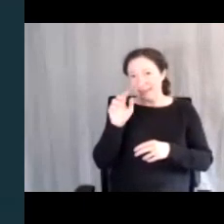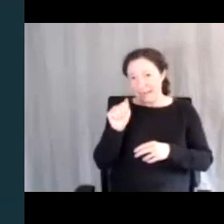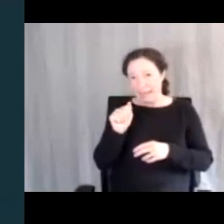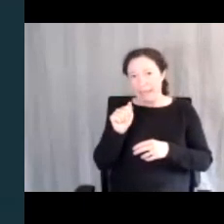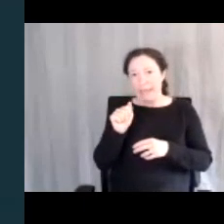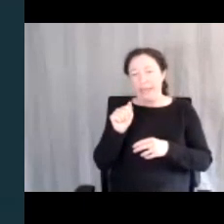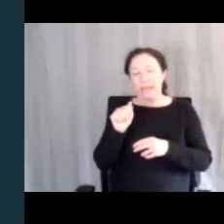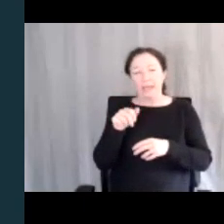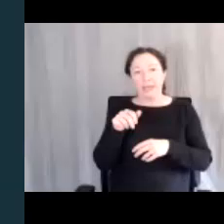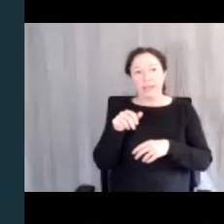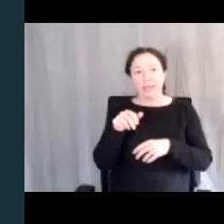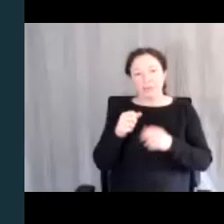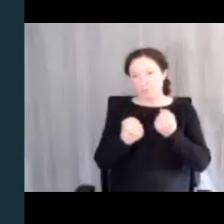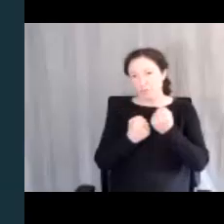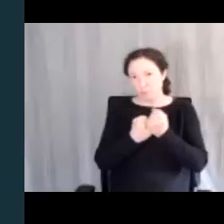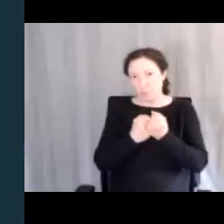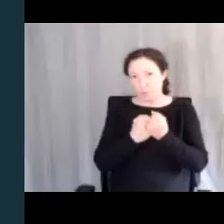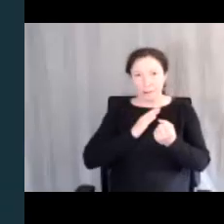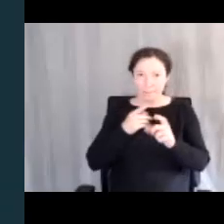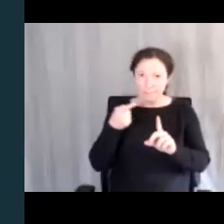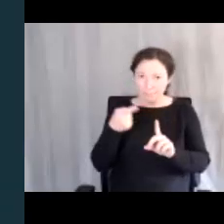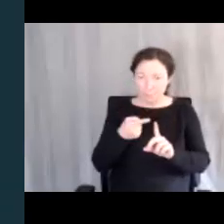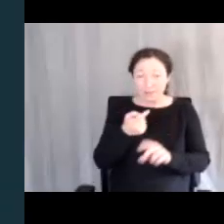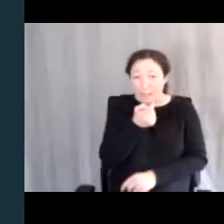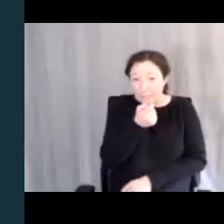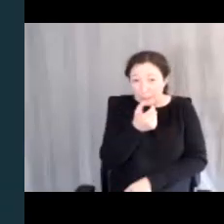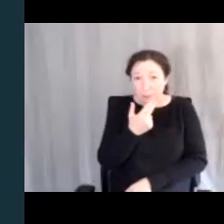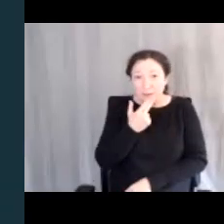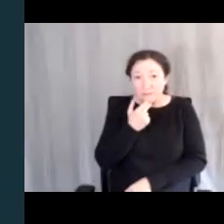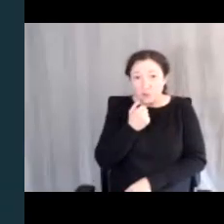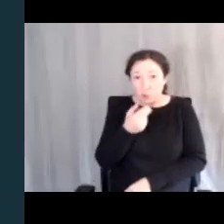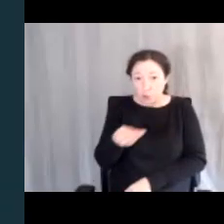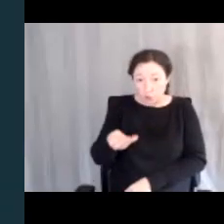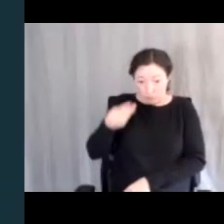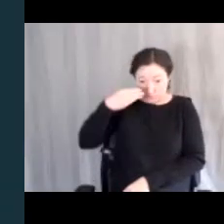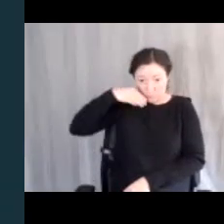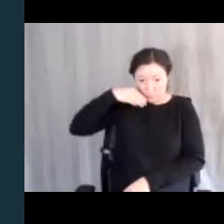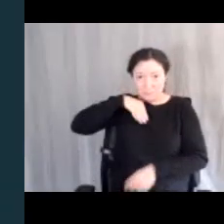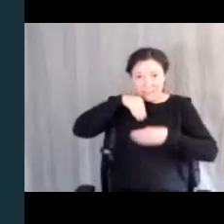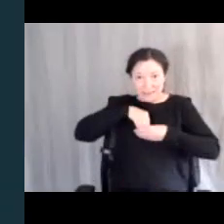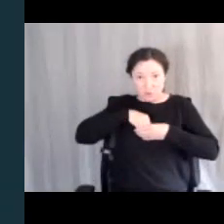like just having this little bit of sugar added to the system creates these like